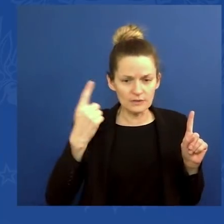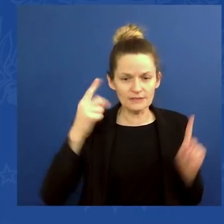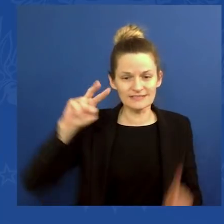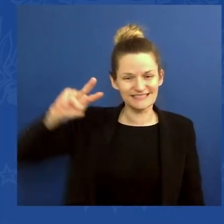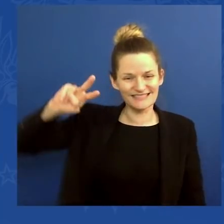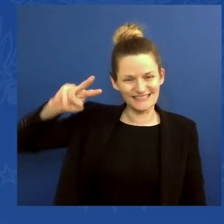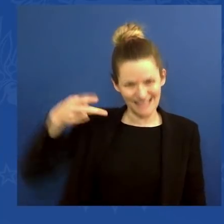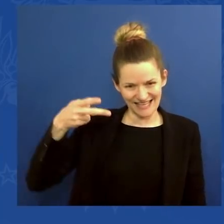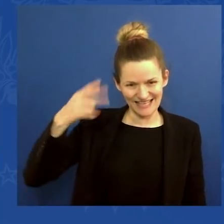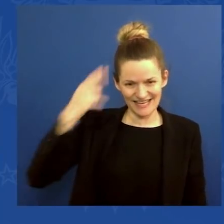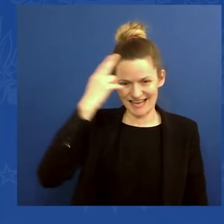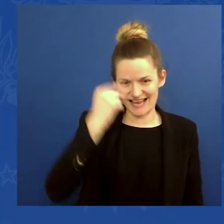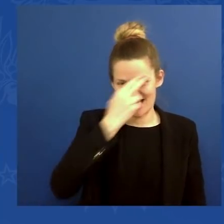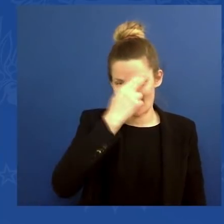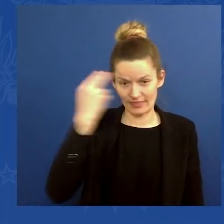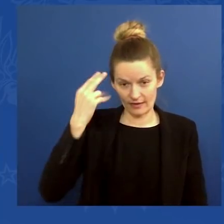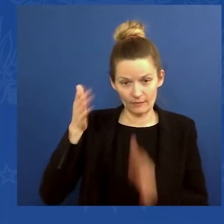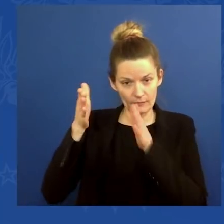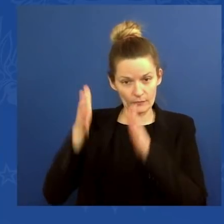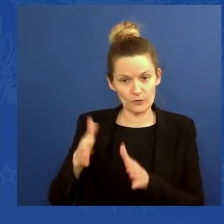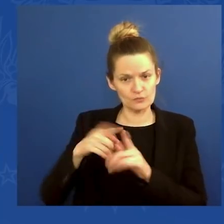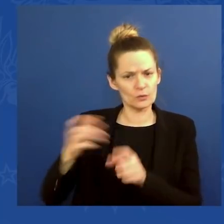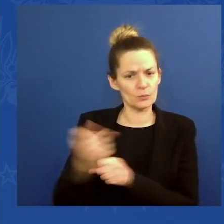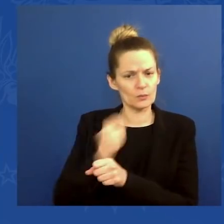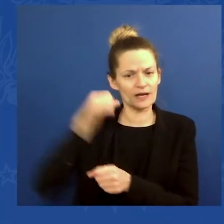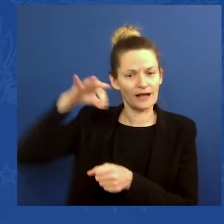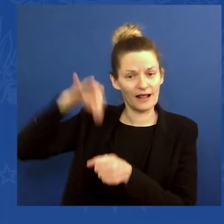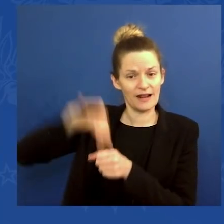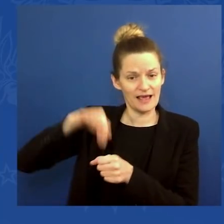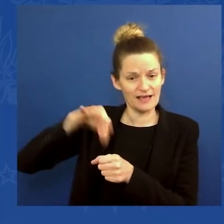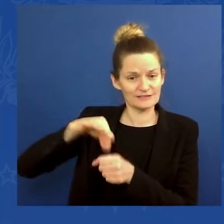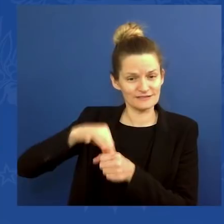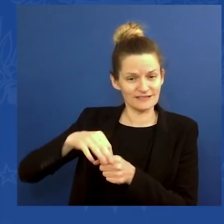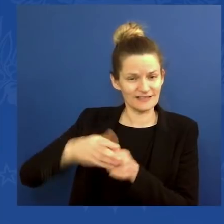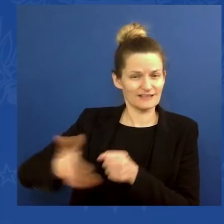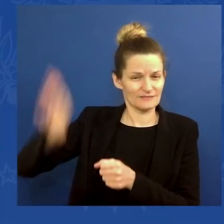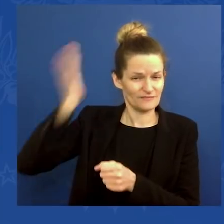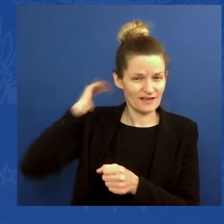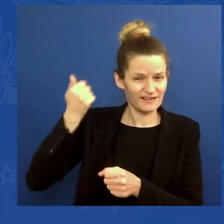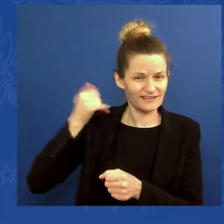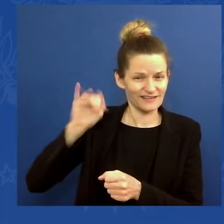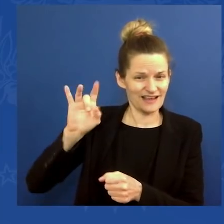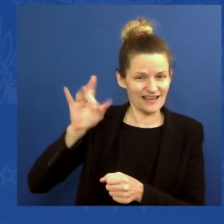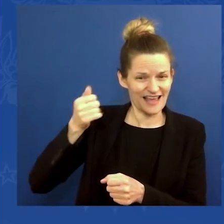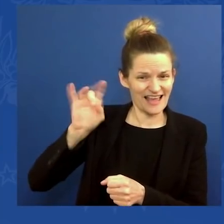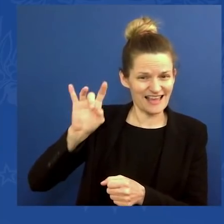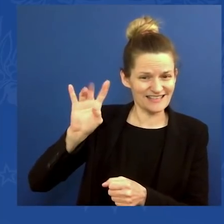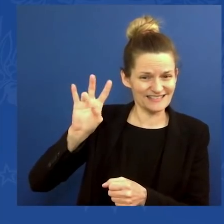in the state of -- in the state of Pennsylvania. And that was 1907, and only the second one.